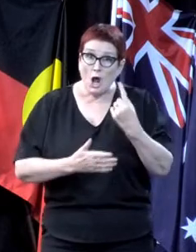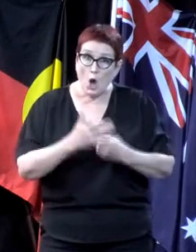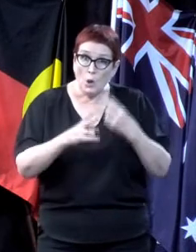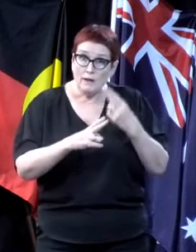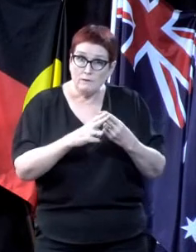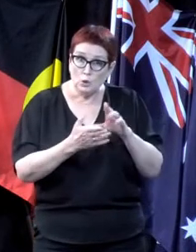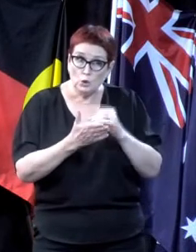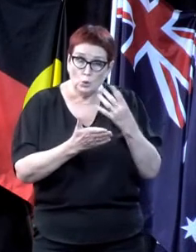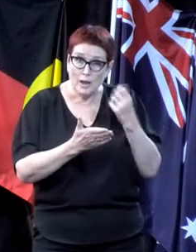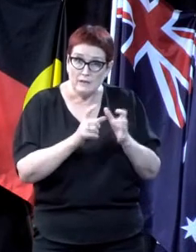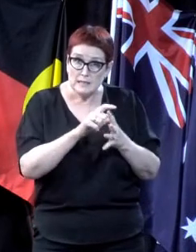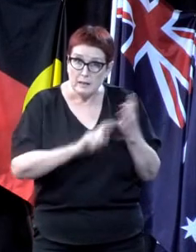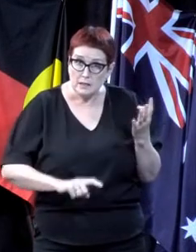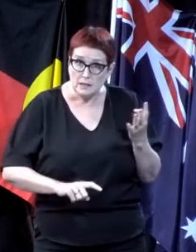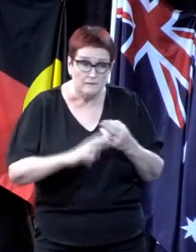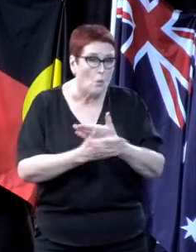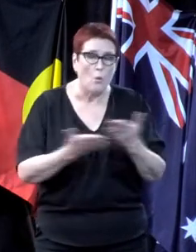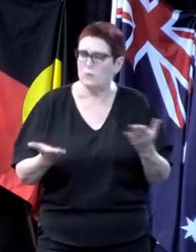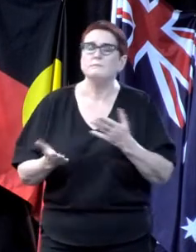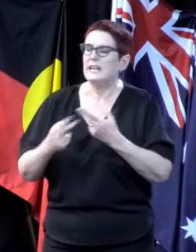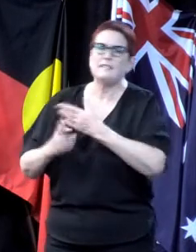It's all students. Is that correct? It's all the students, yes.